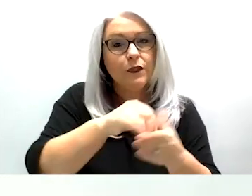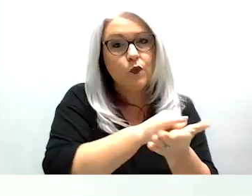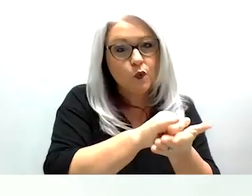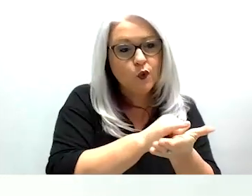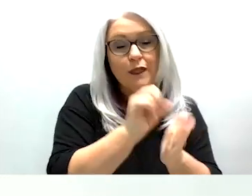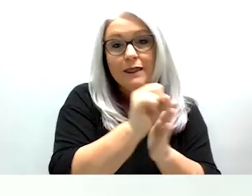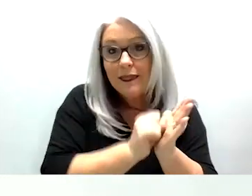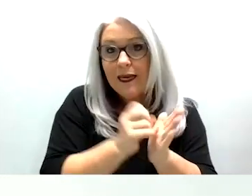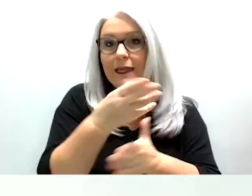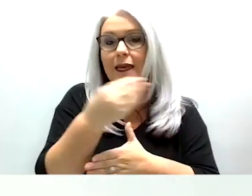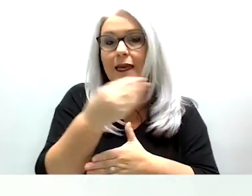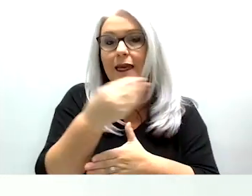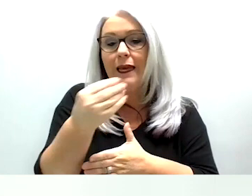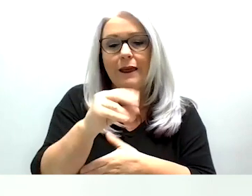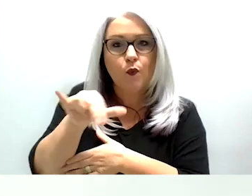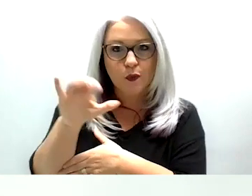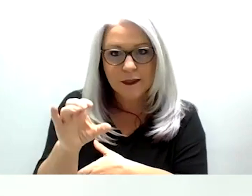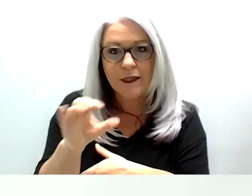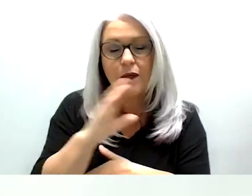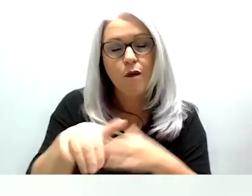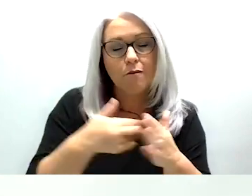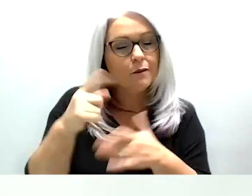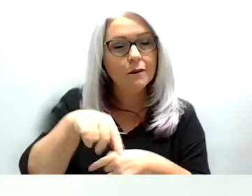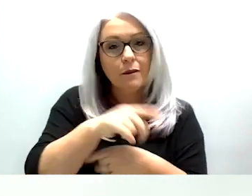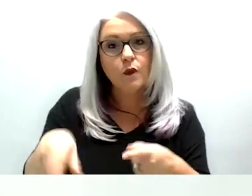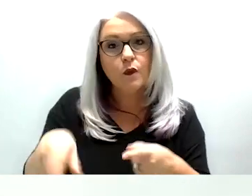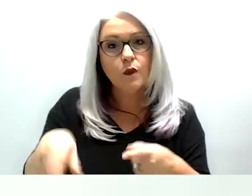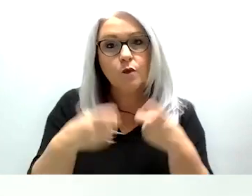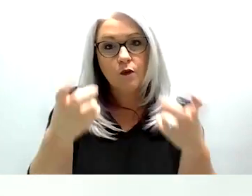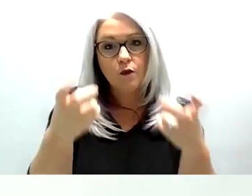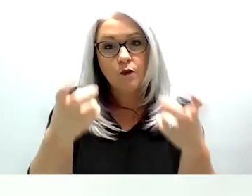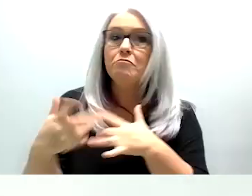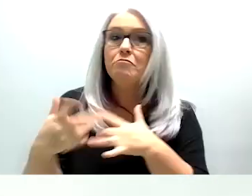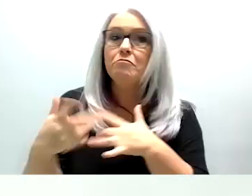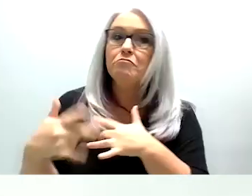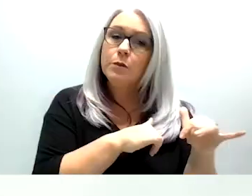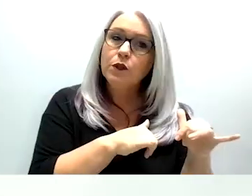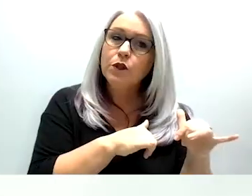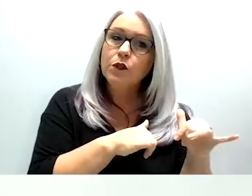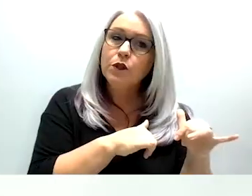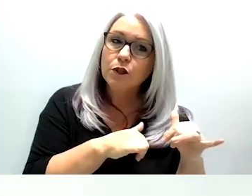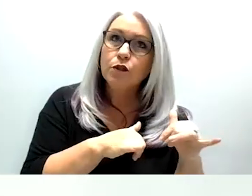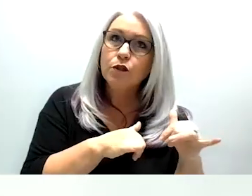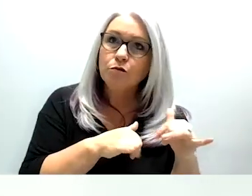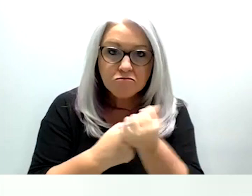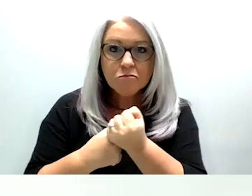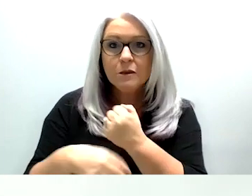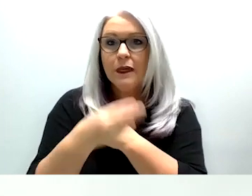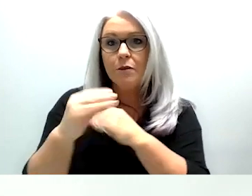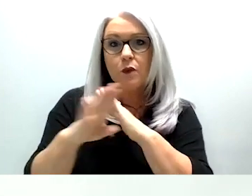And so all of these provide largely similar protections for people with disabilities. Just in slightly different contexts.